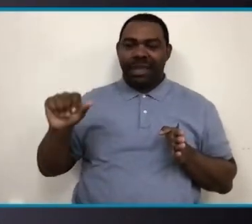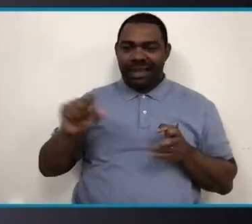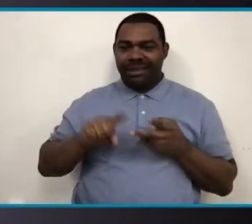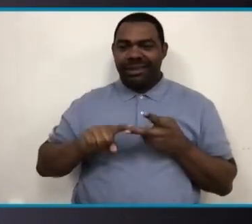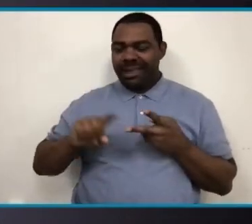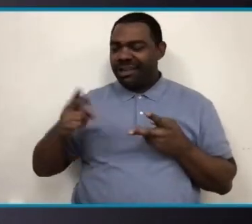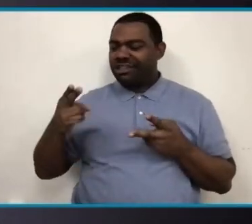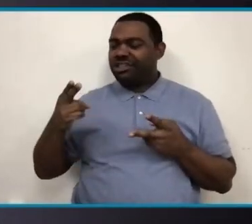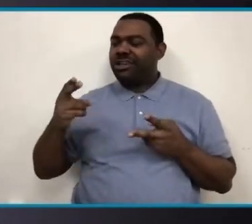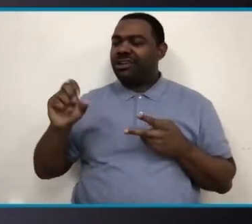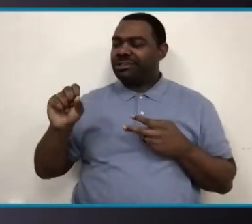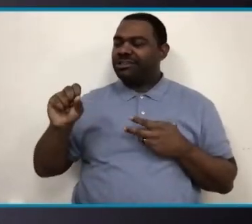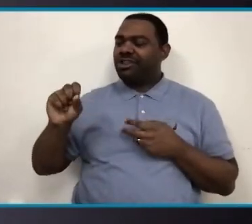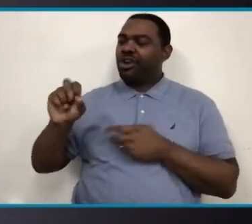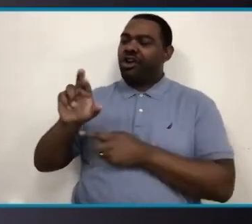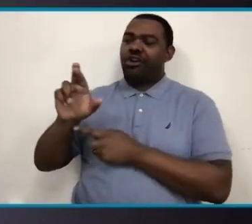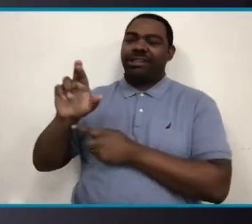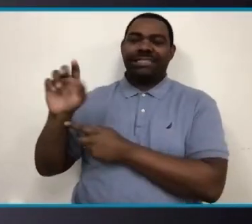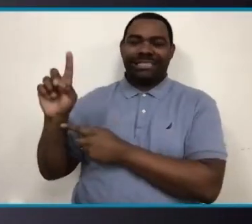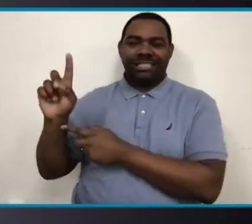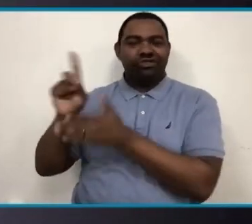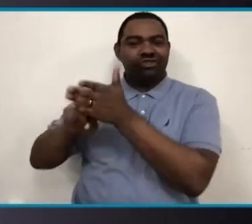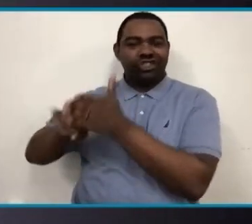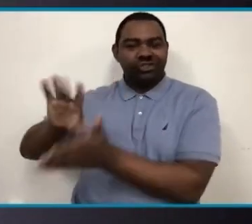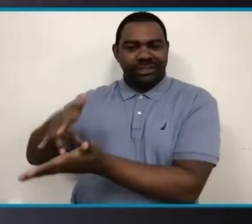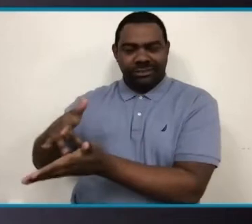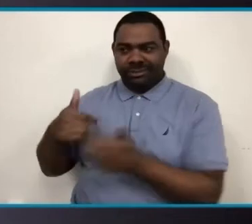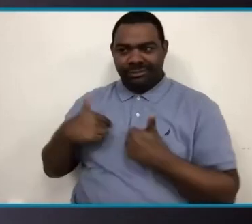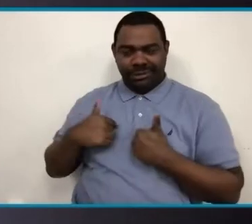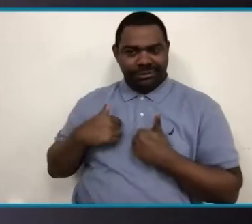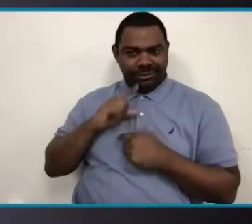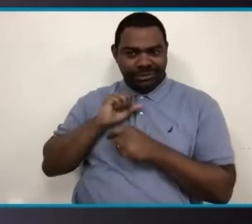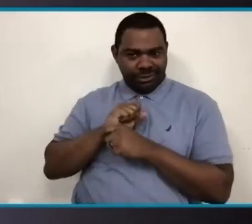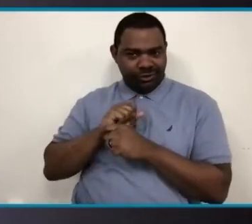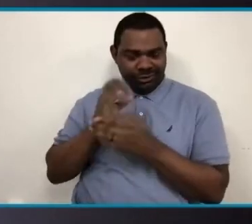And so during my time there, I've had a mentor panel of senior researchers who have been